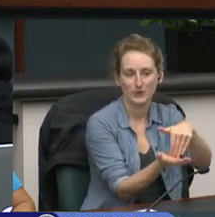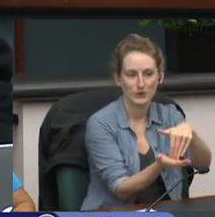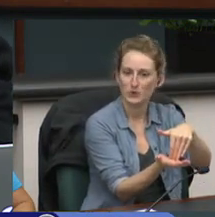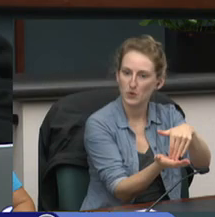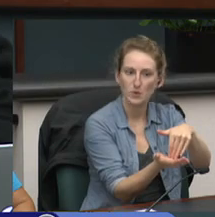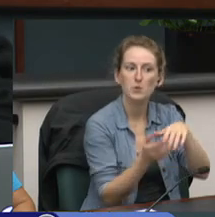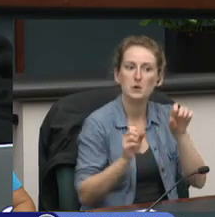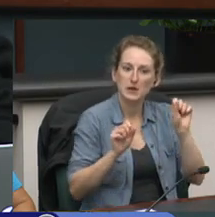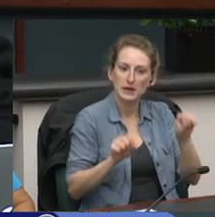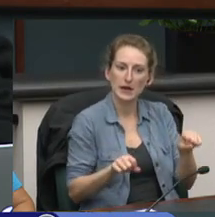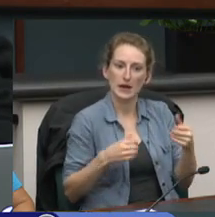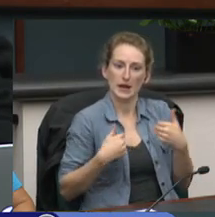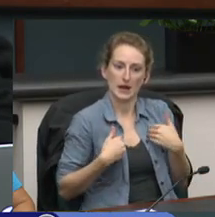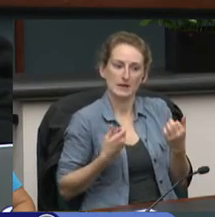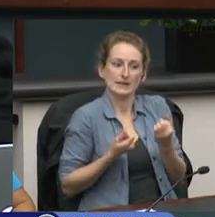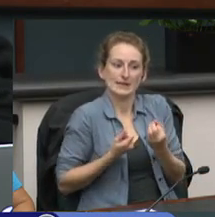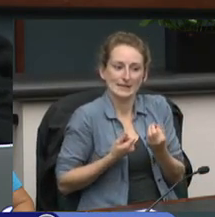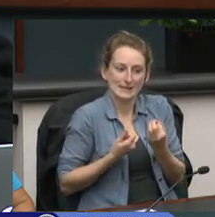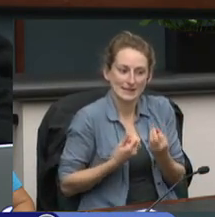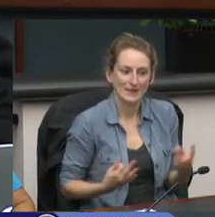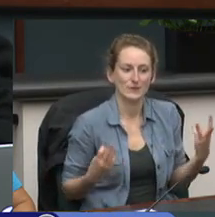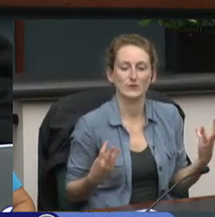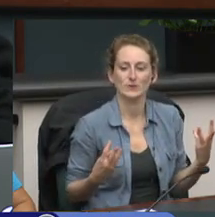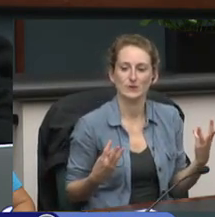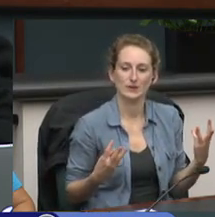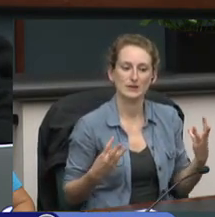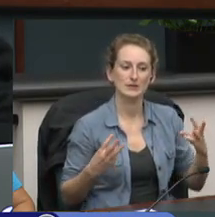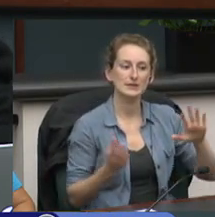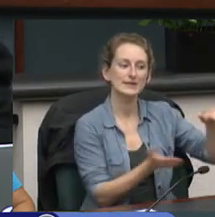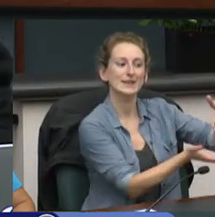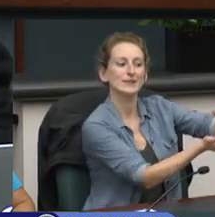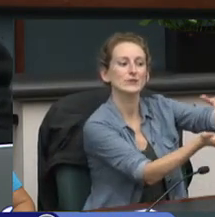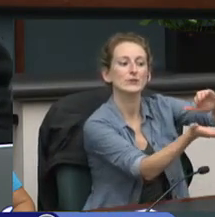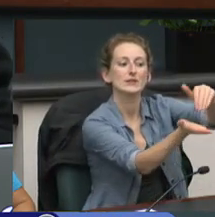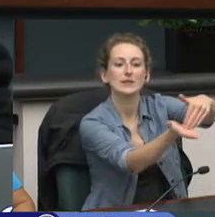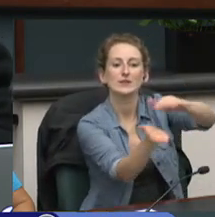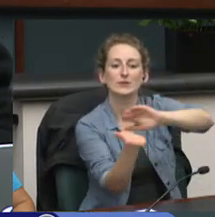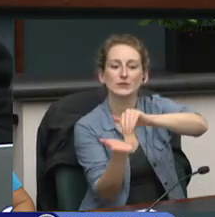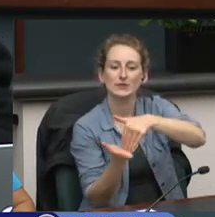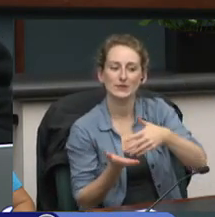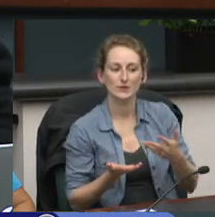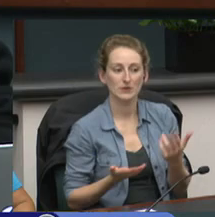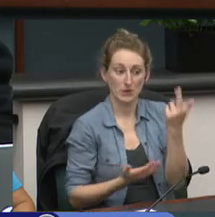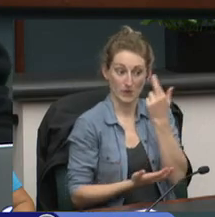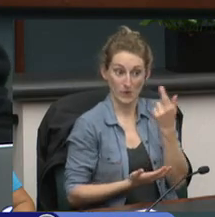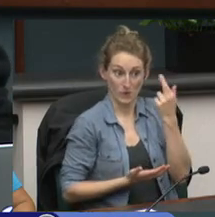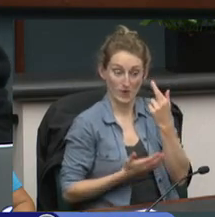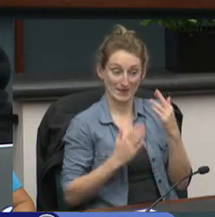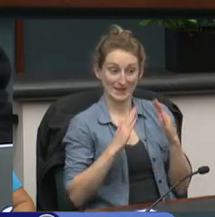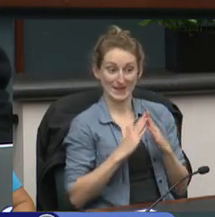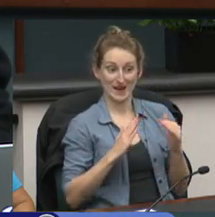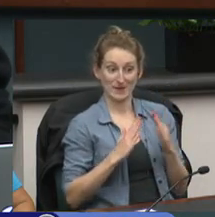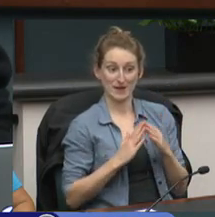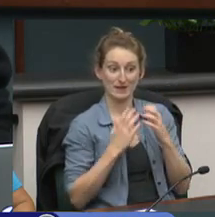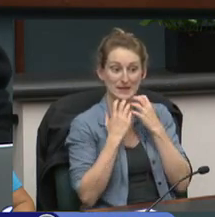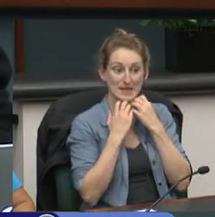the reason that the downtown is is saved now is because back in the early 80s